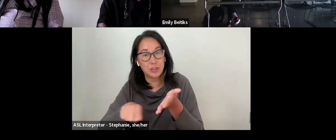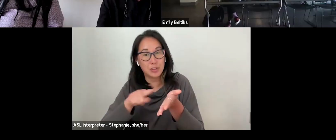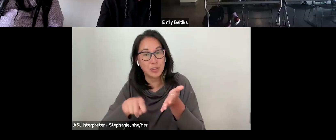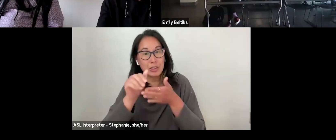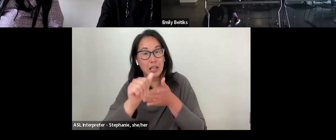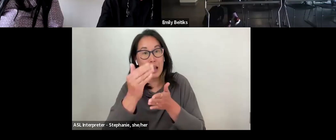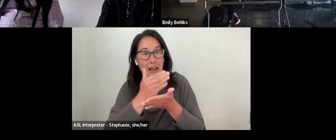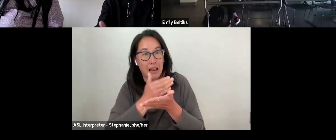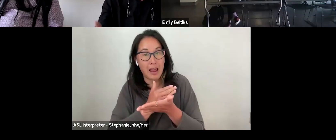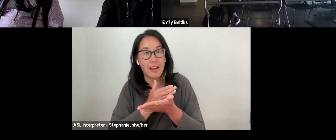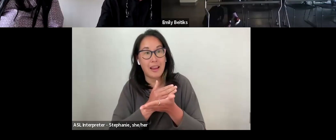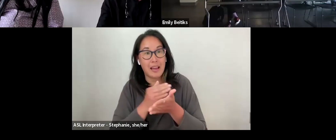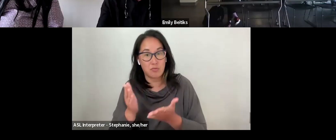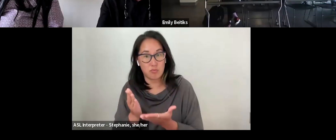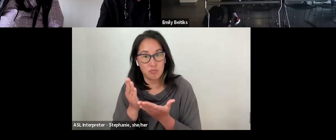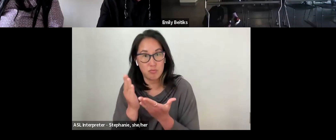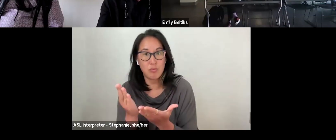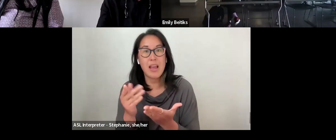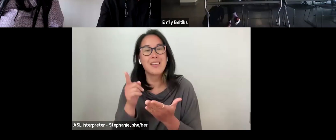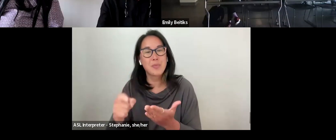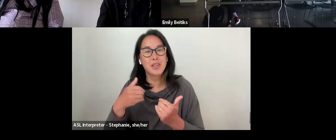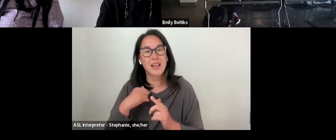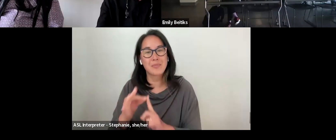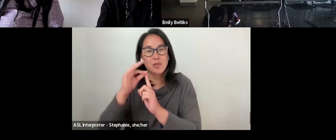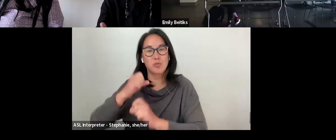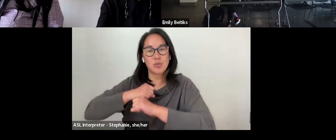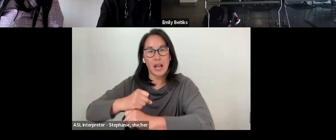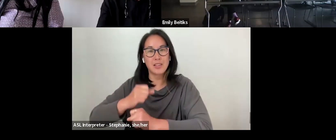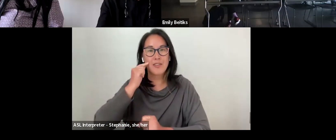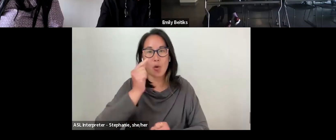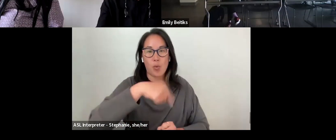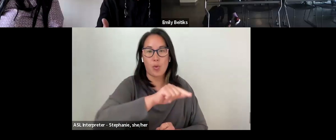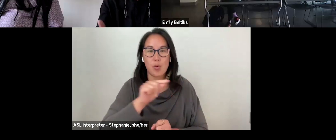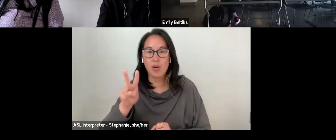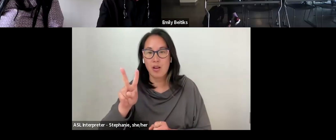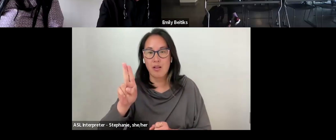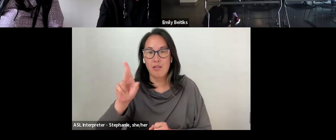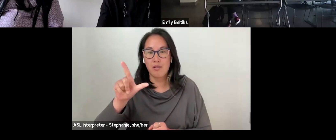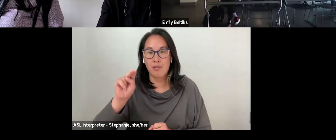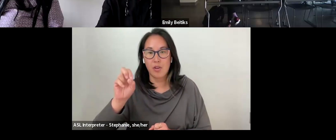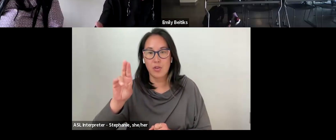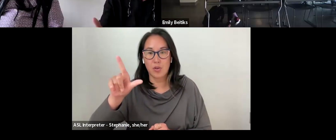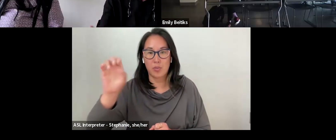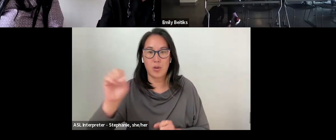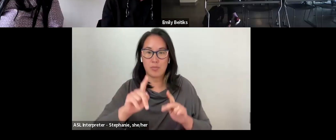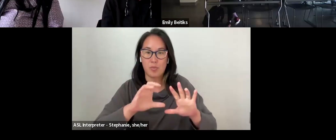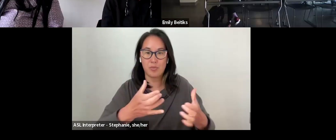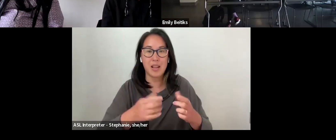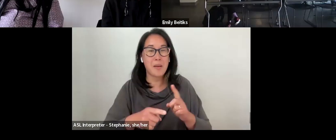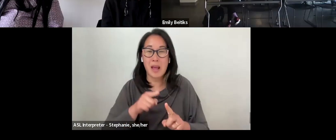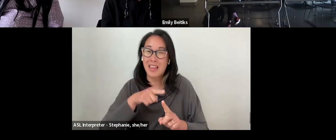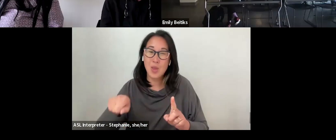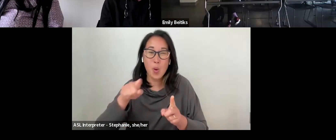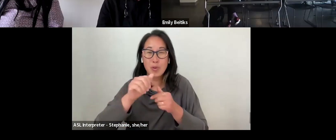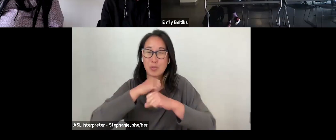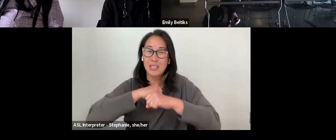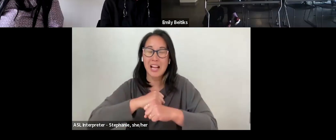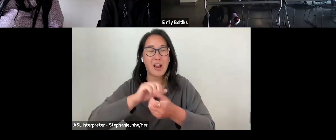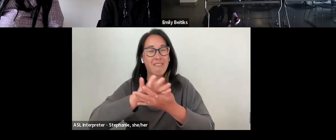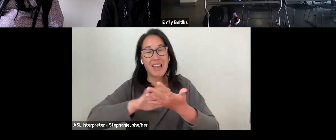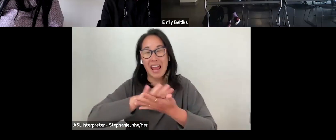But the special protections are vague and weak and don't really do a lot